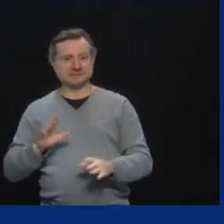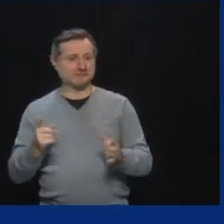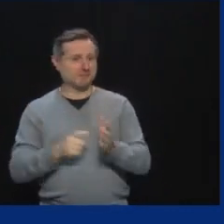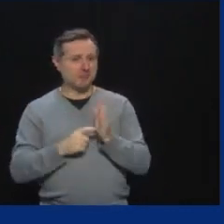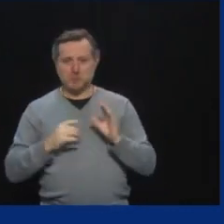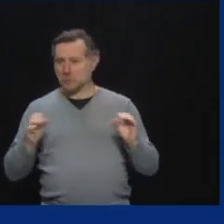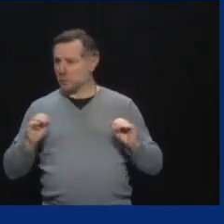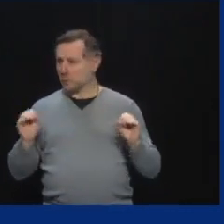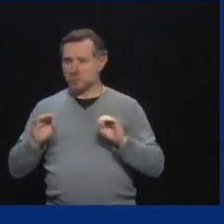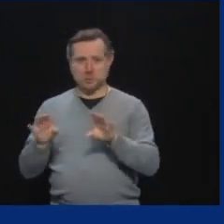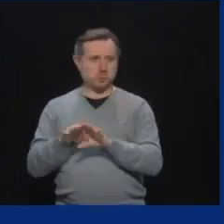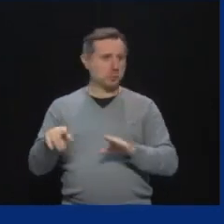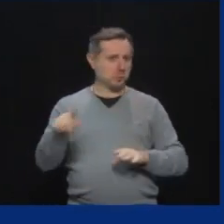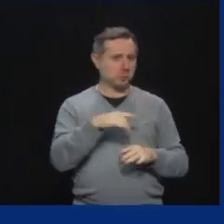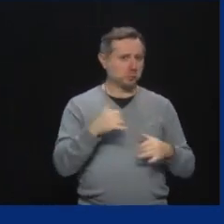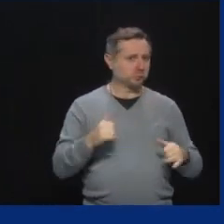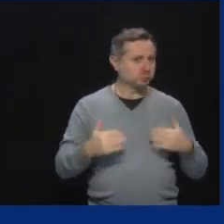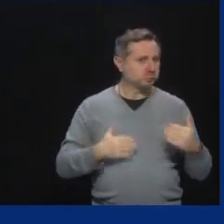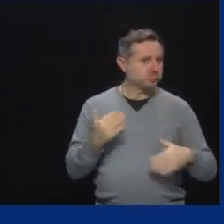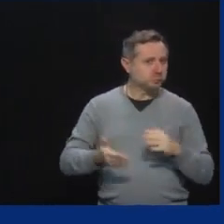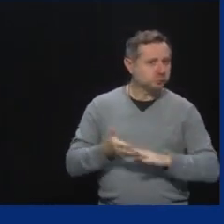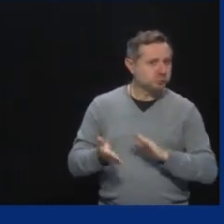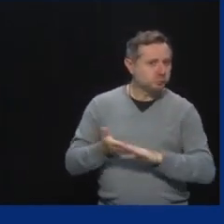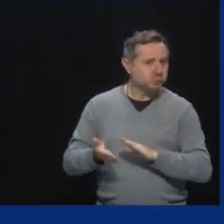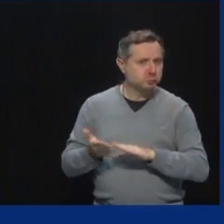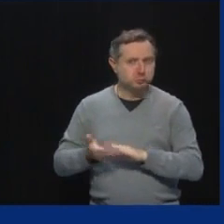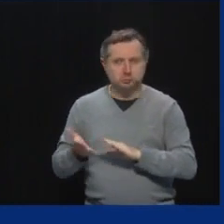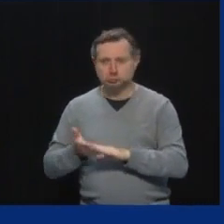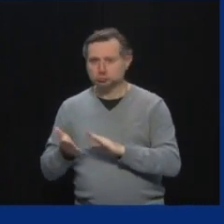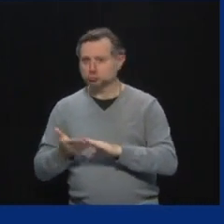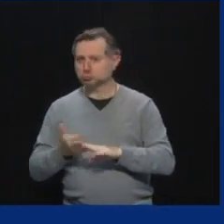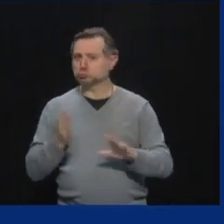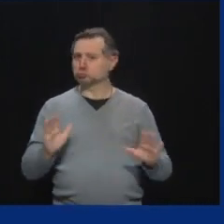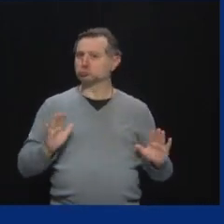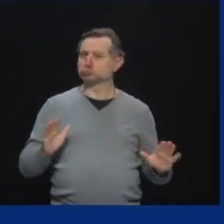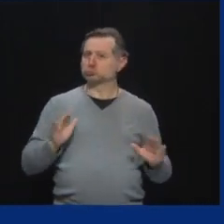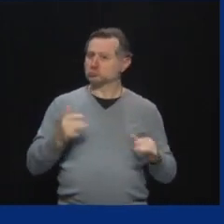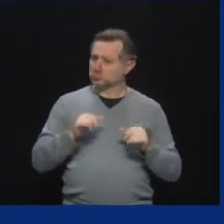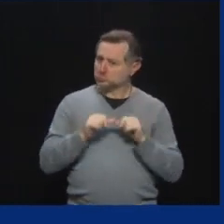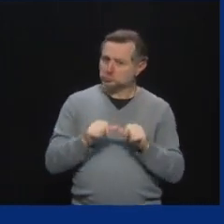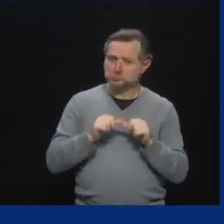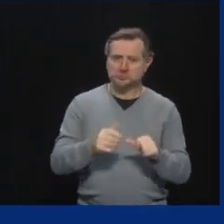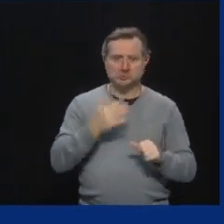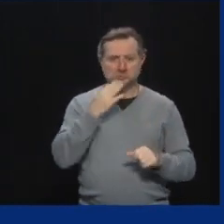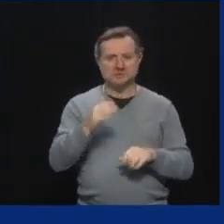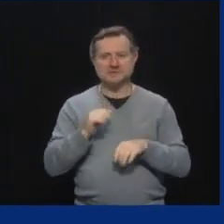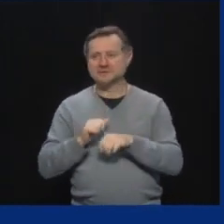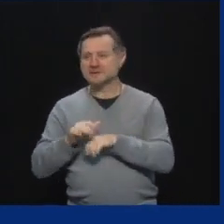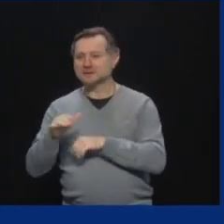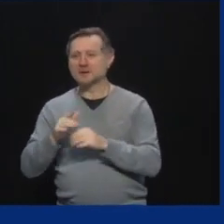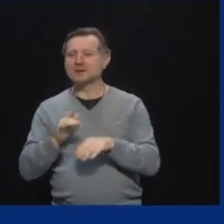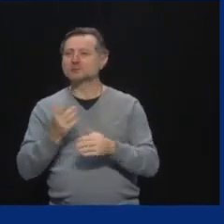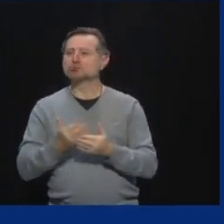continuing forward this, we're going to keep this maintained and to deploy the resources if they need them. And I'll also be briefing our congressional